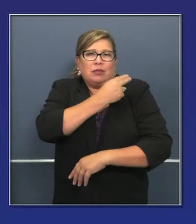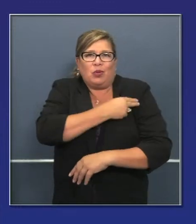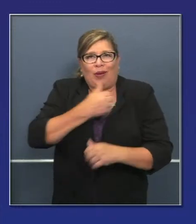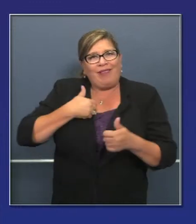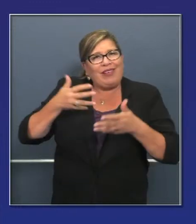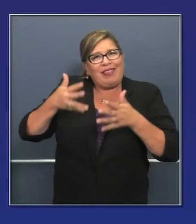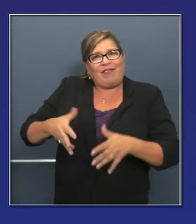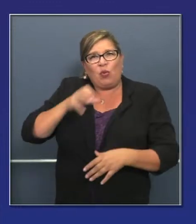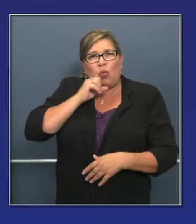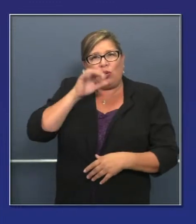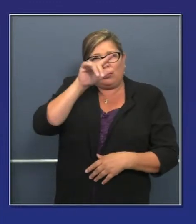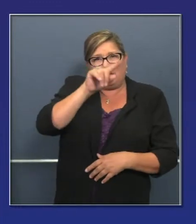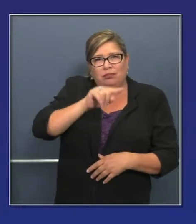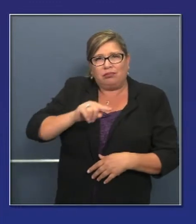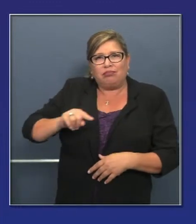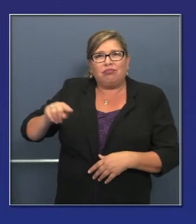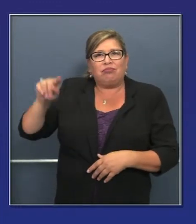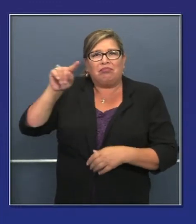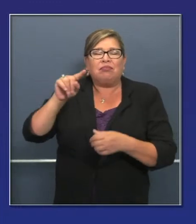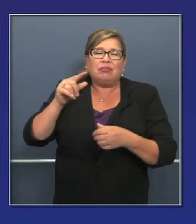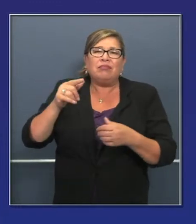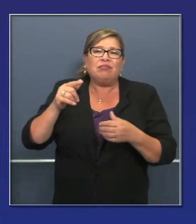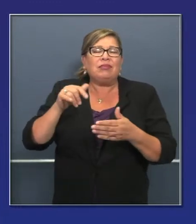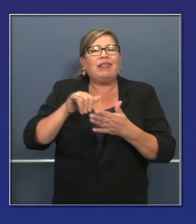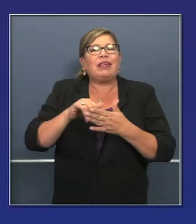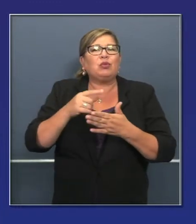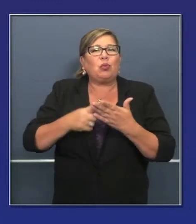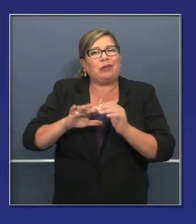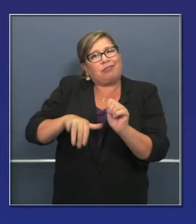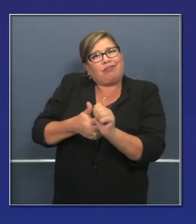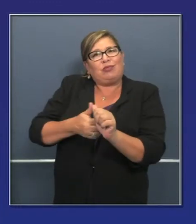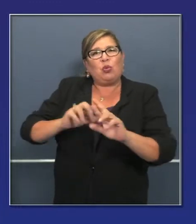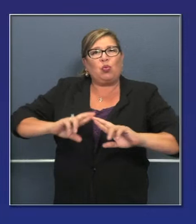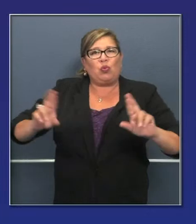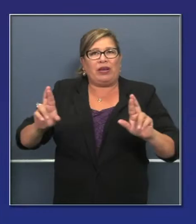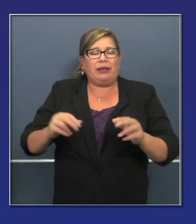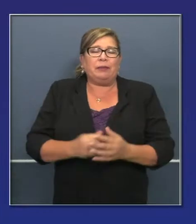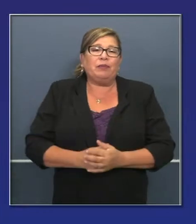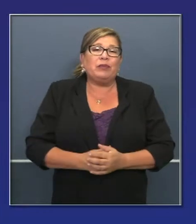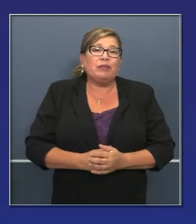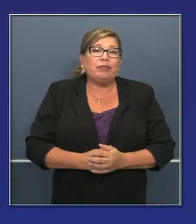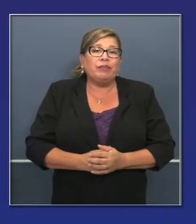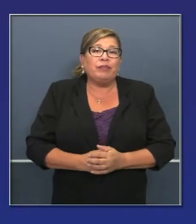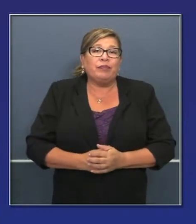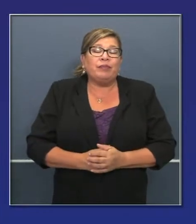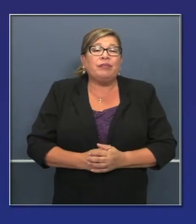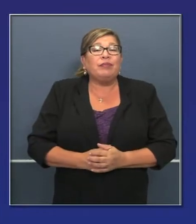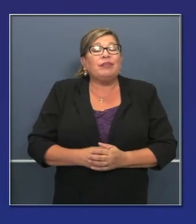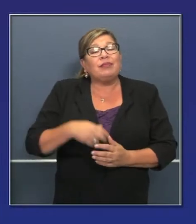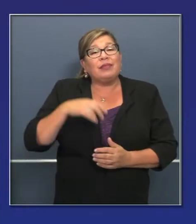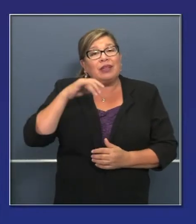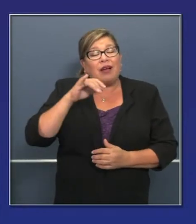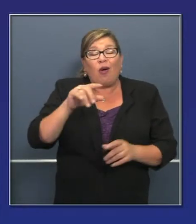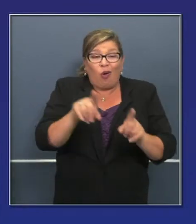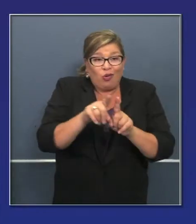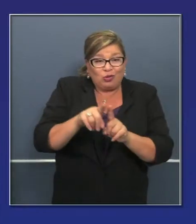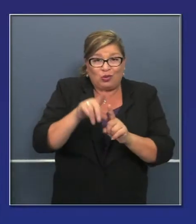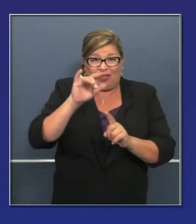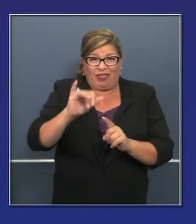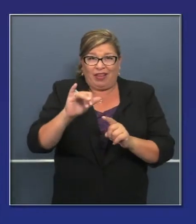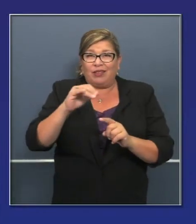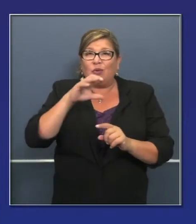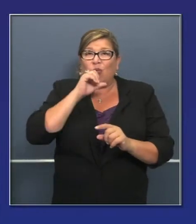are currently being occupied 8% that does not include the alternative care sites that we have